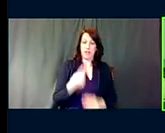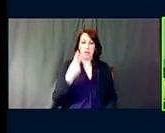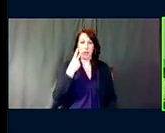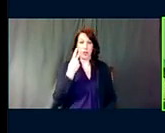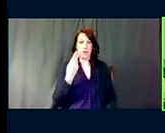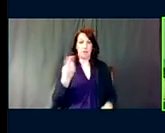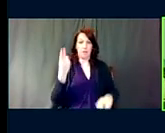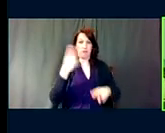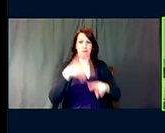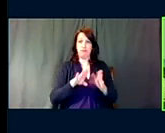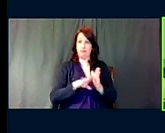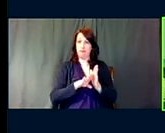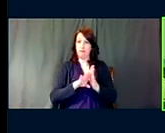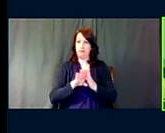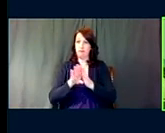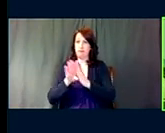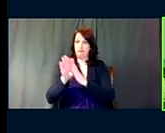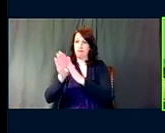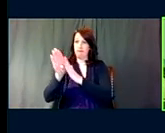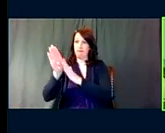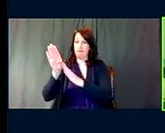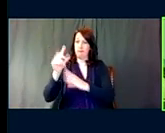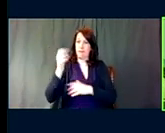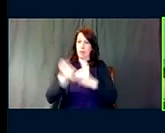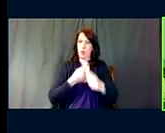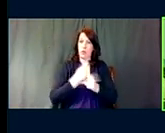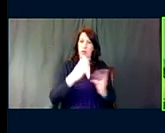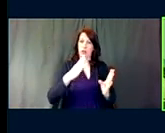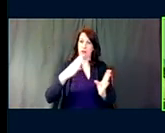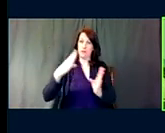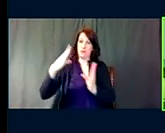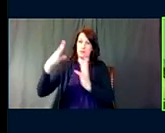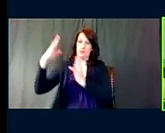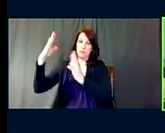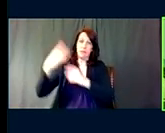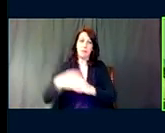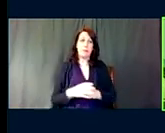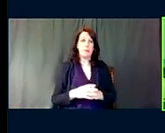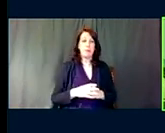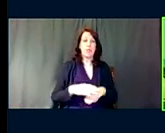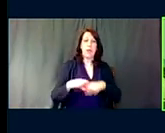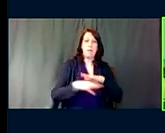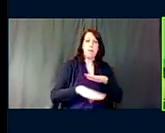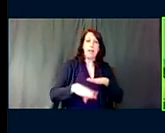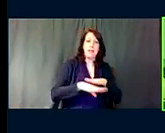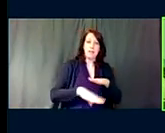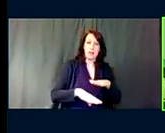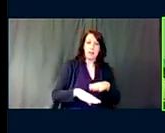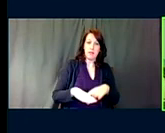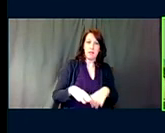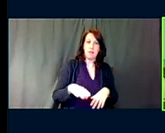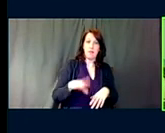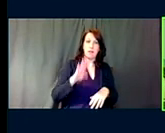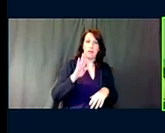WHICH AS YOU CAN SEE HAS GROWN STEADILY OVER THE PAST FEW YEARS. IT'S GROWN BOTH IN BASIC